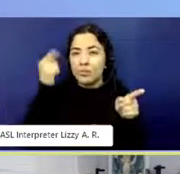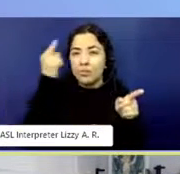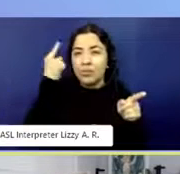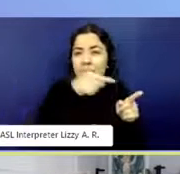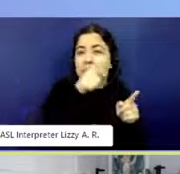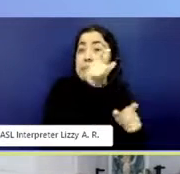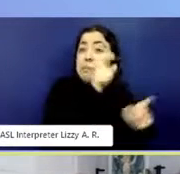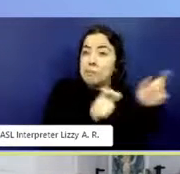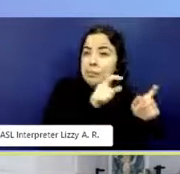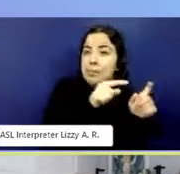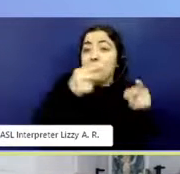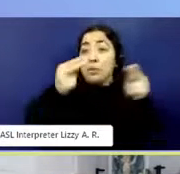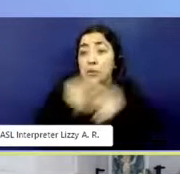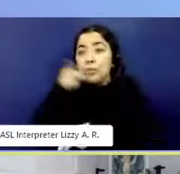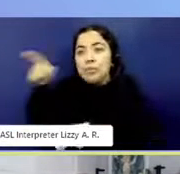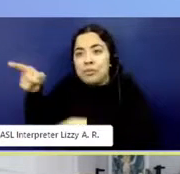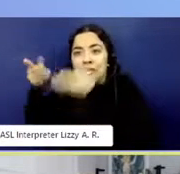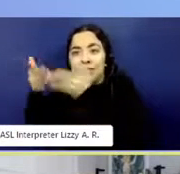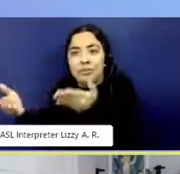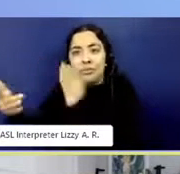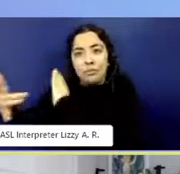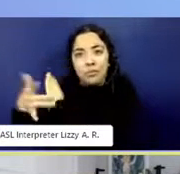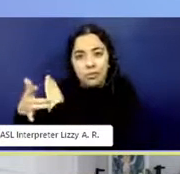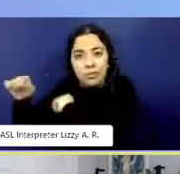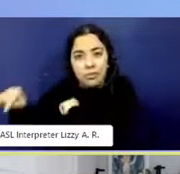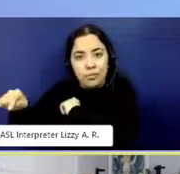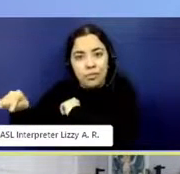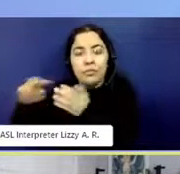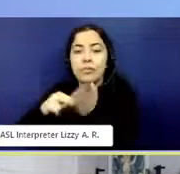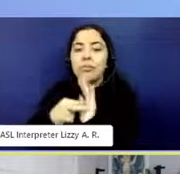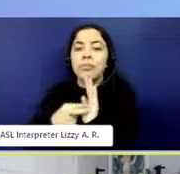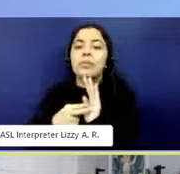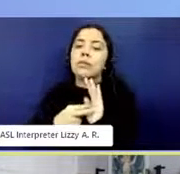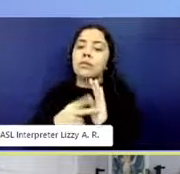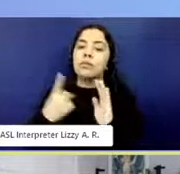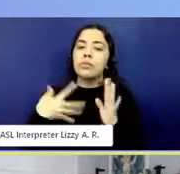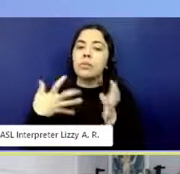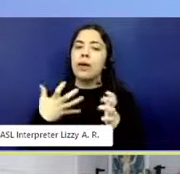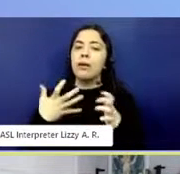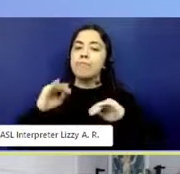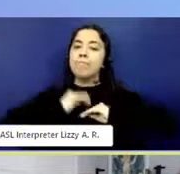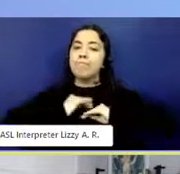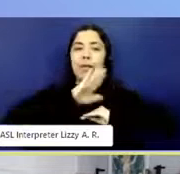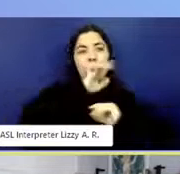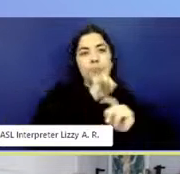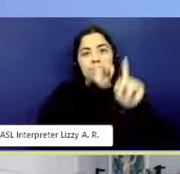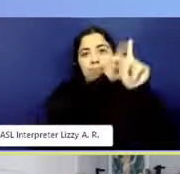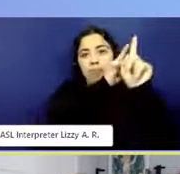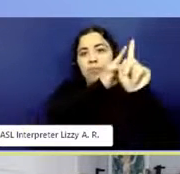and accomplish tasks that fulfill motivations we want to avoid a collection of disconnected